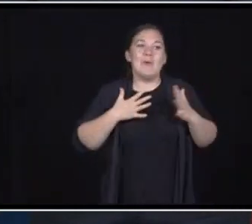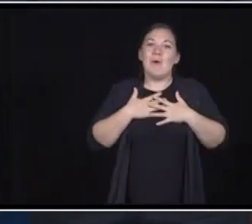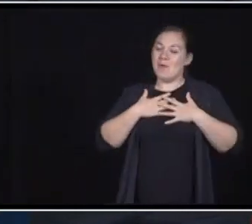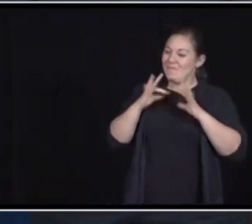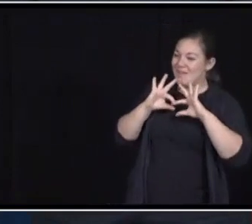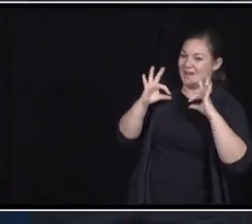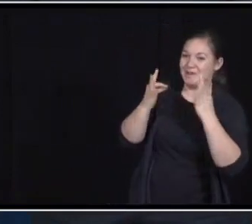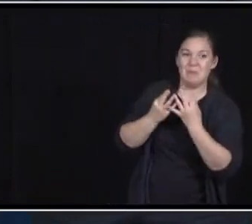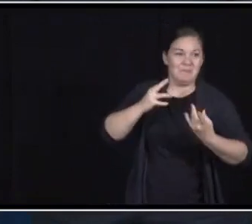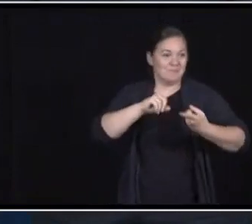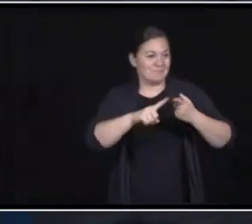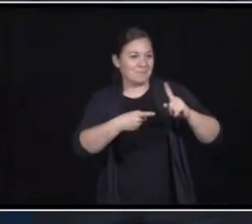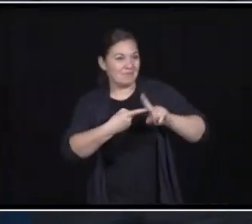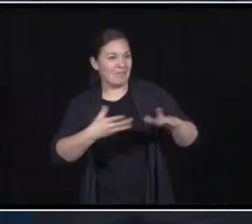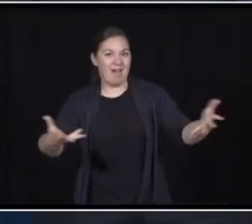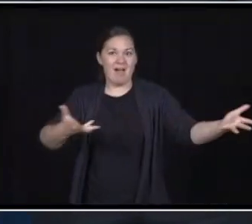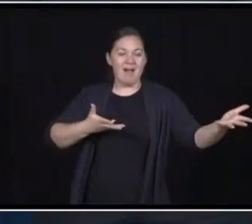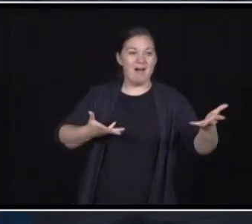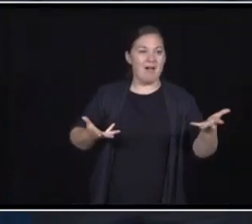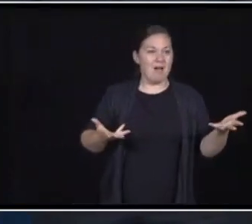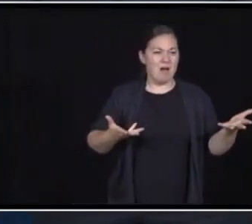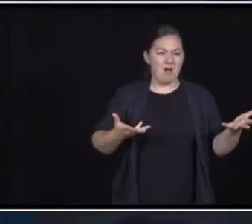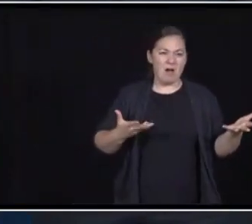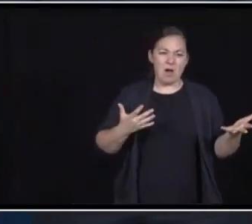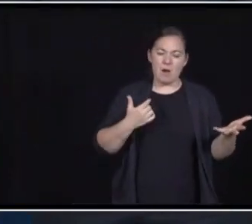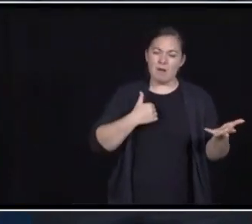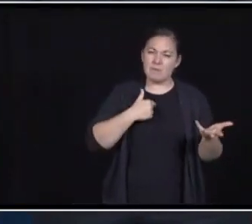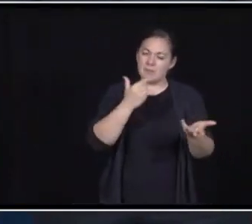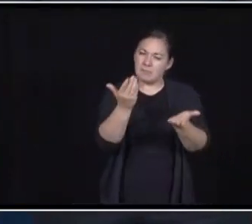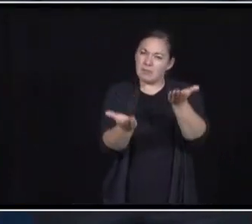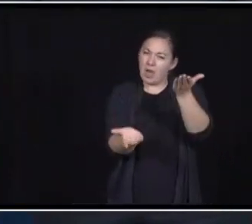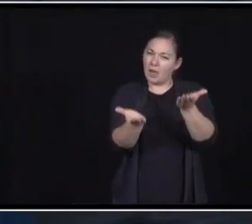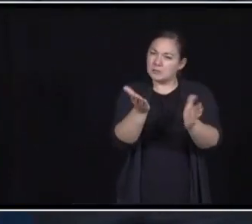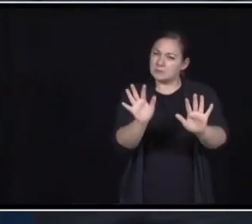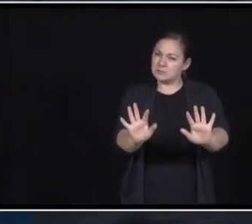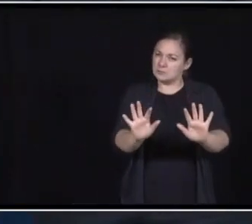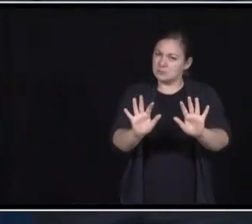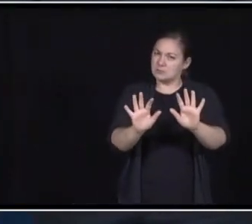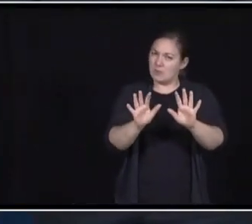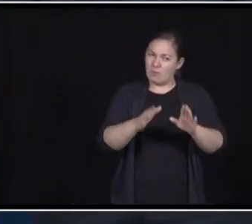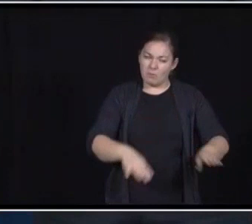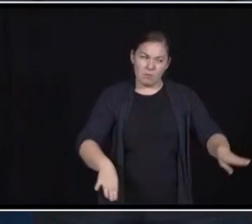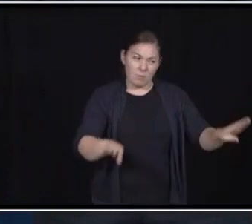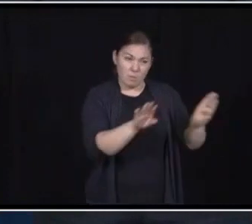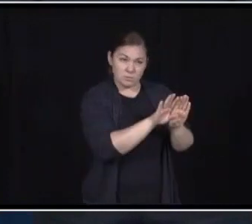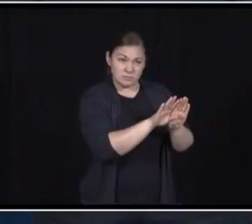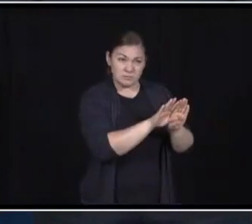I am talking at the people, your neighbours, your friends, your family members, that weighs on you.